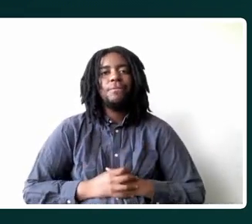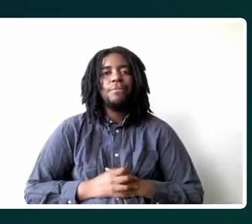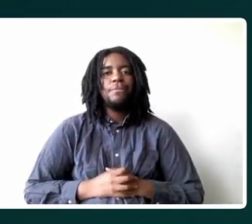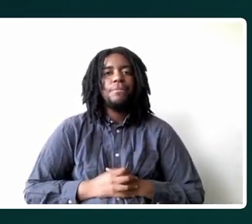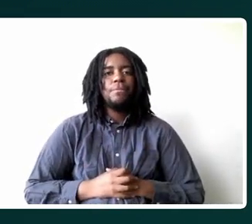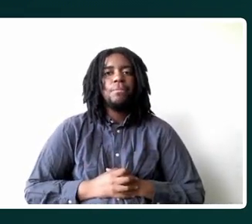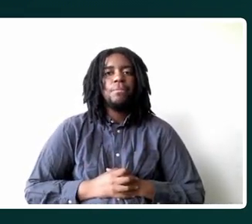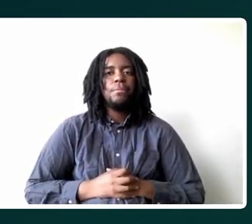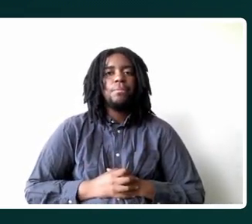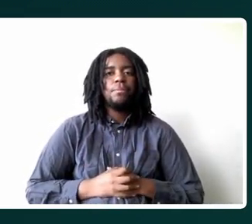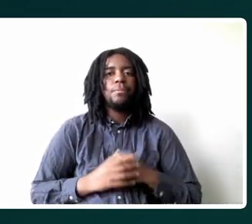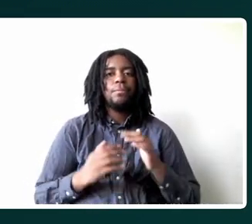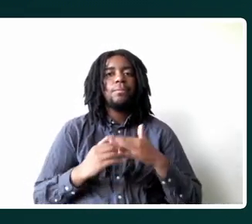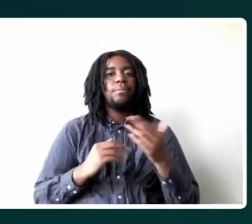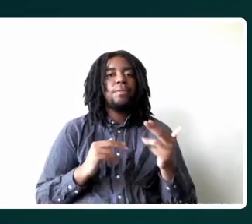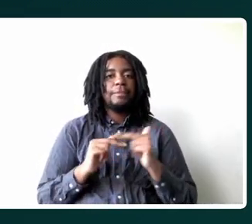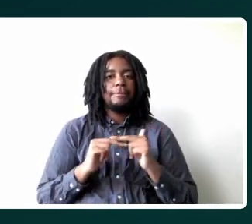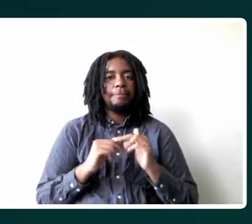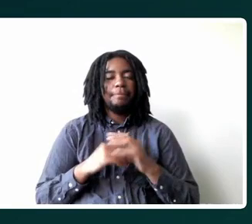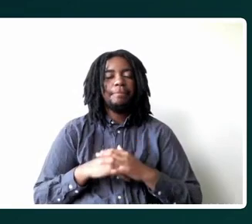Philippa Rappoport: Next slide, please. Yeah. So, here,